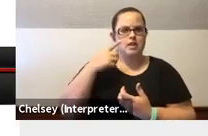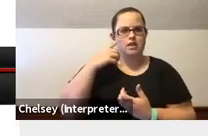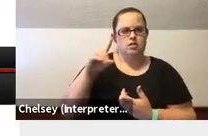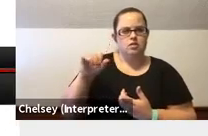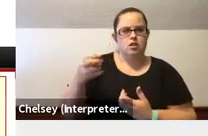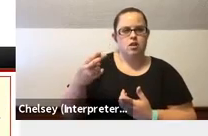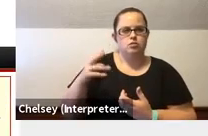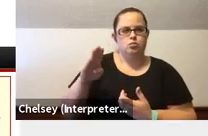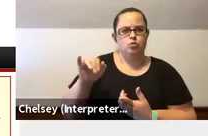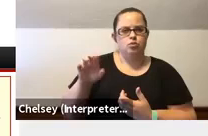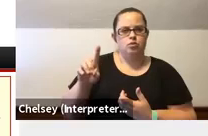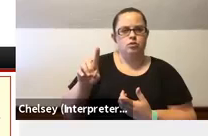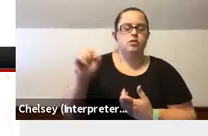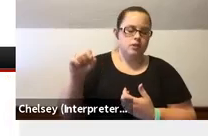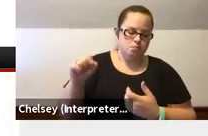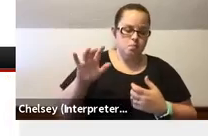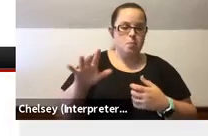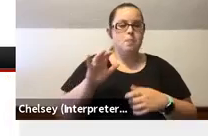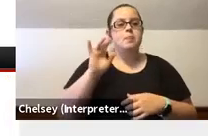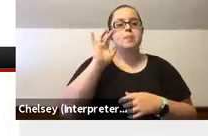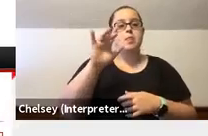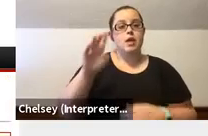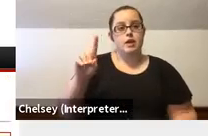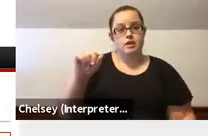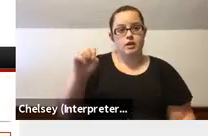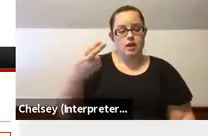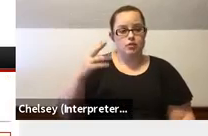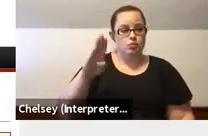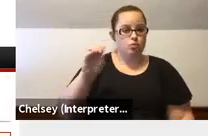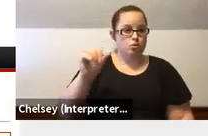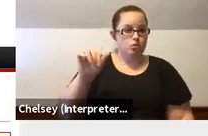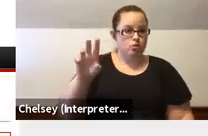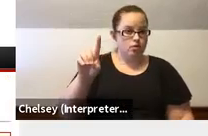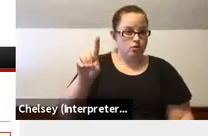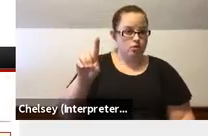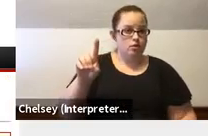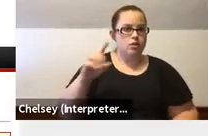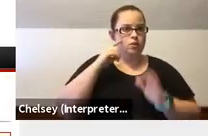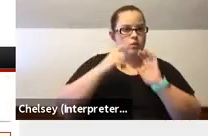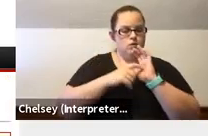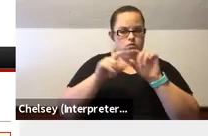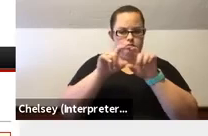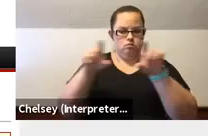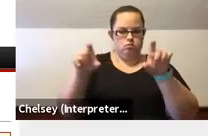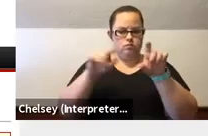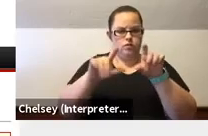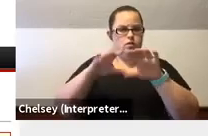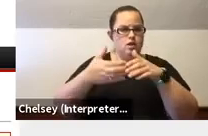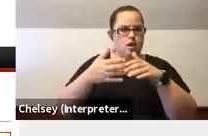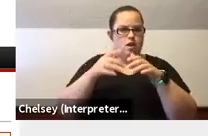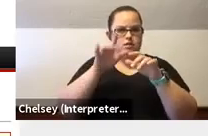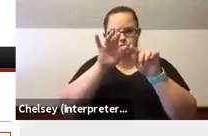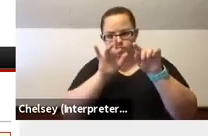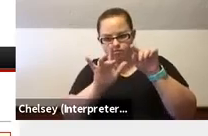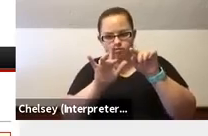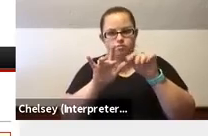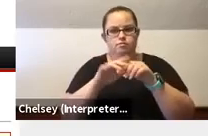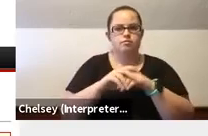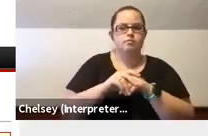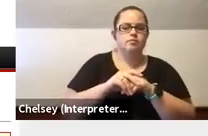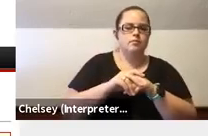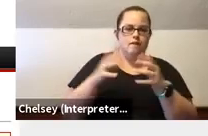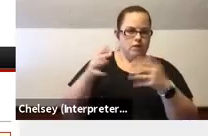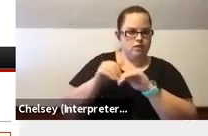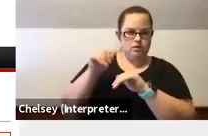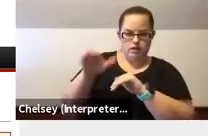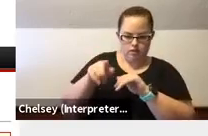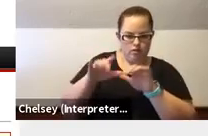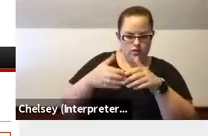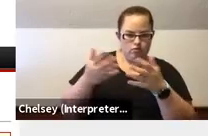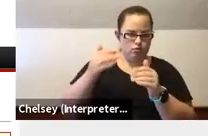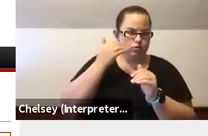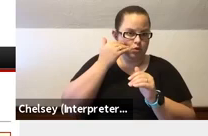Sage Talbot: Okay, yeah. So if you go back to your "dashboard" you can look at the class that you sent. So I sent this one over and you can generate a PDF.